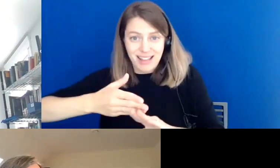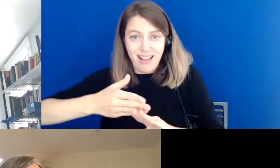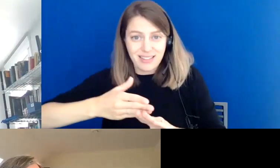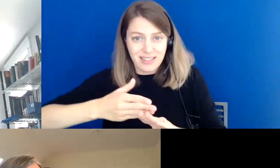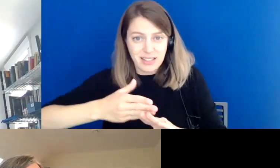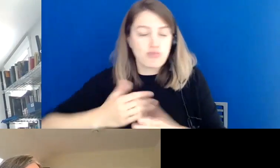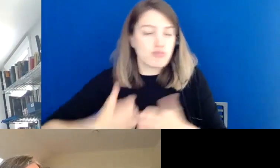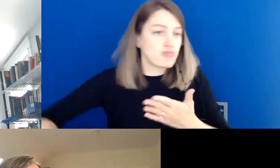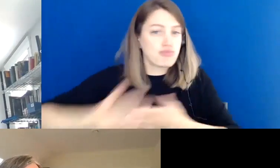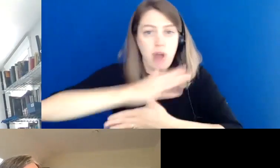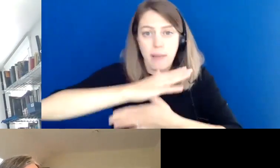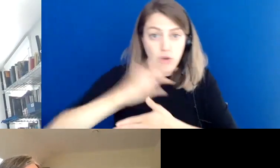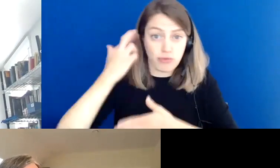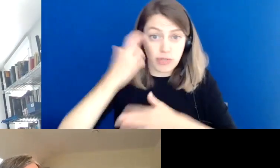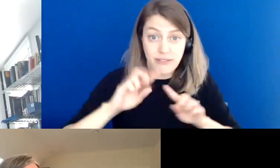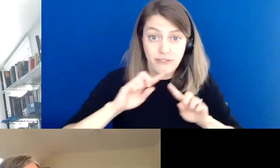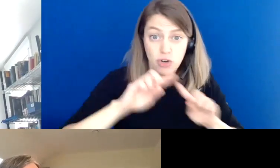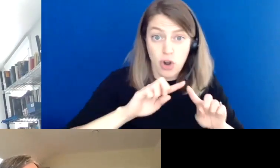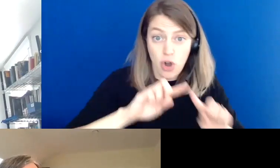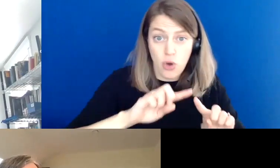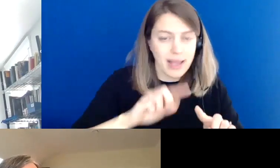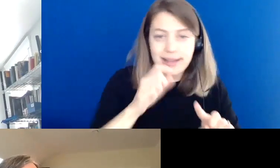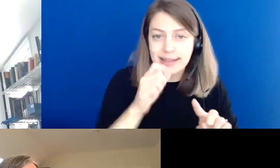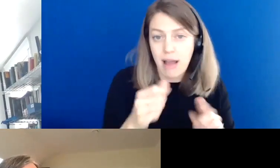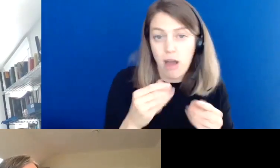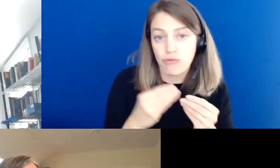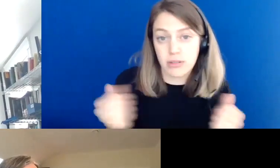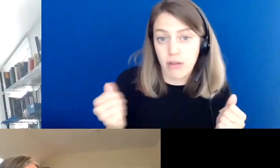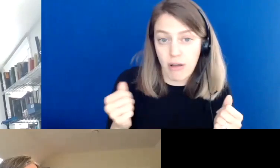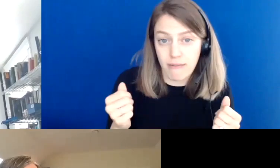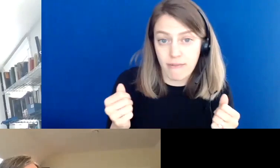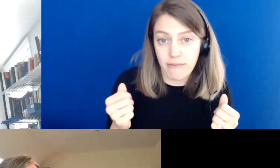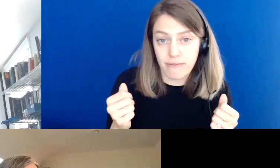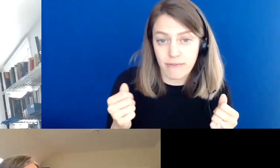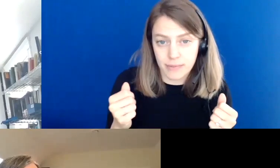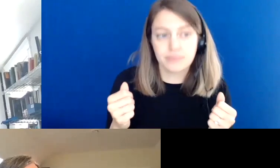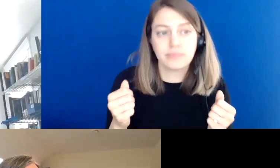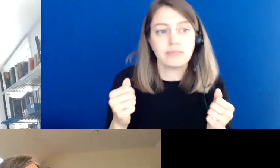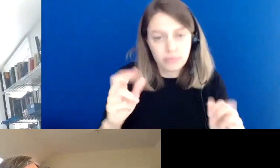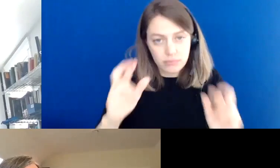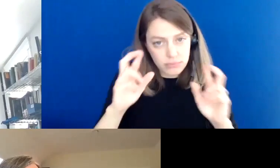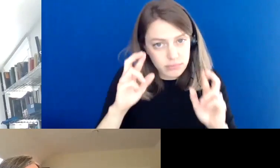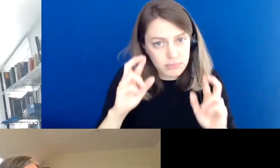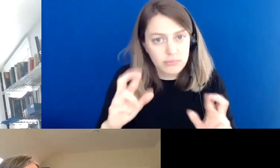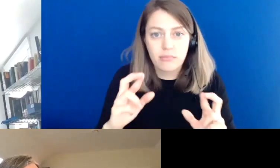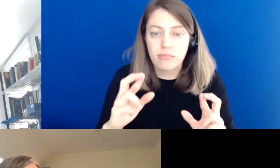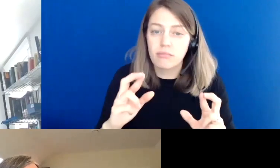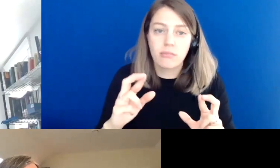Hopefully someday, just as it appeared, in adolescence, it will leave him as he matures.